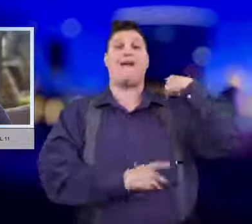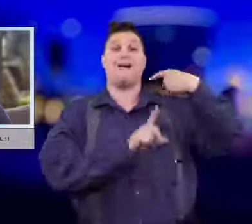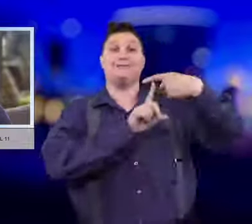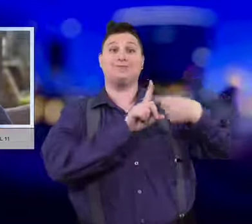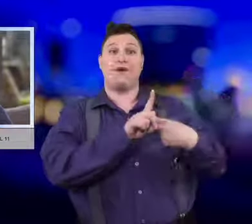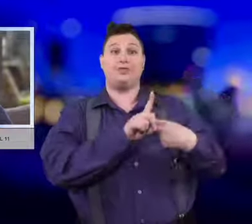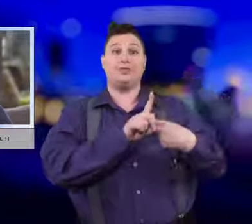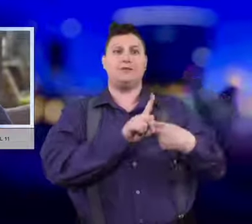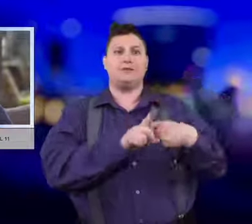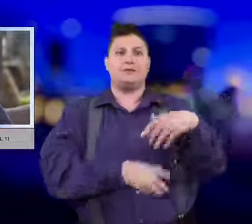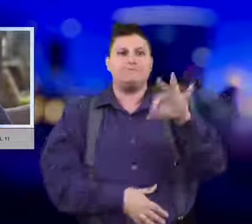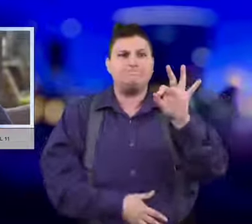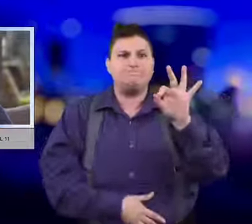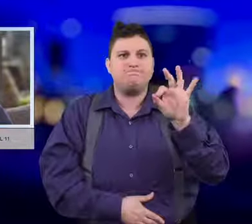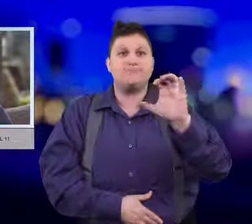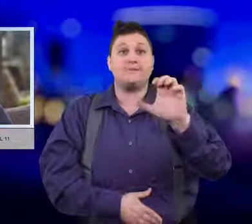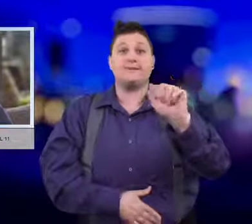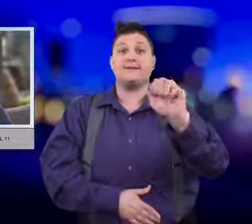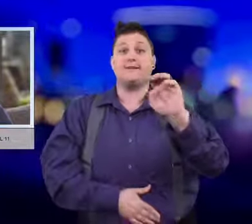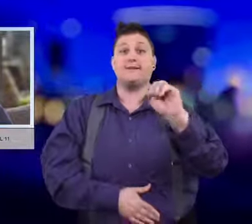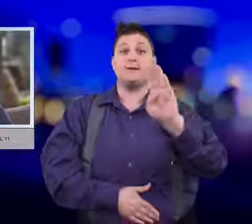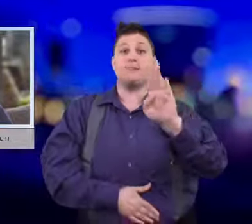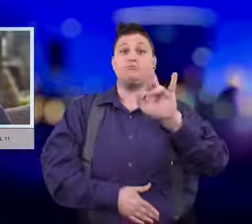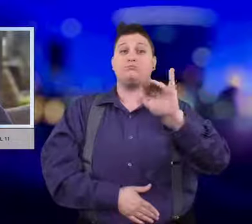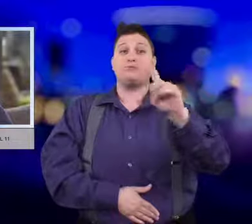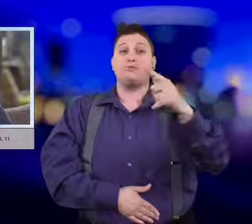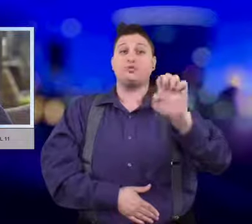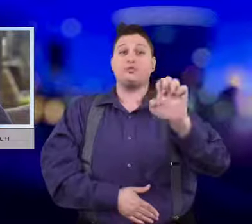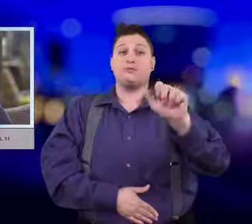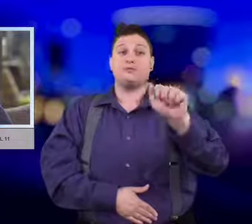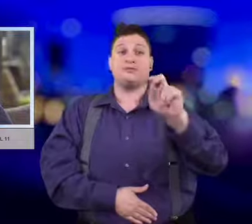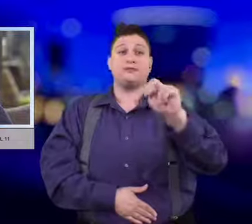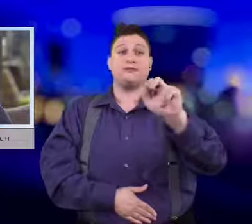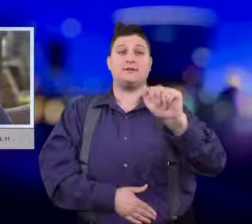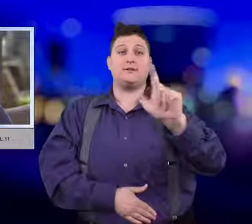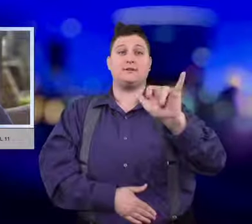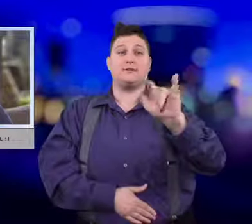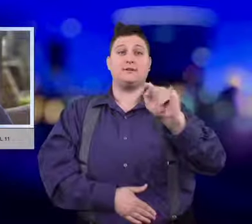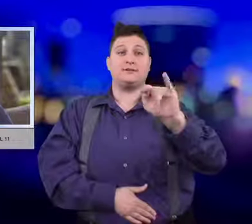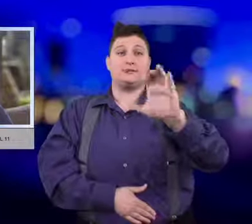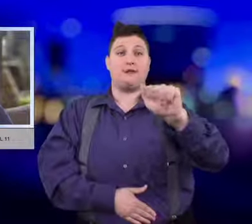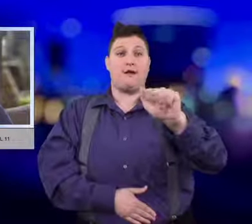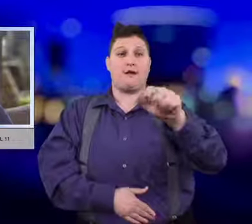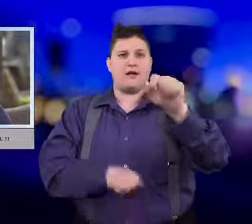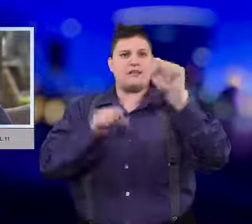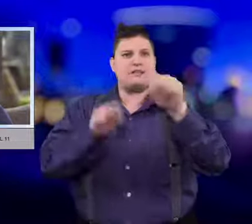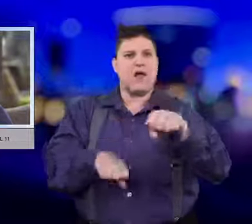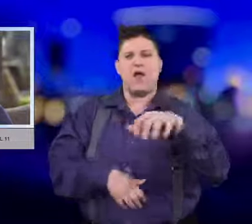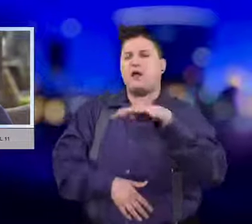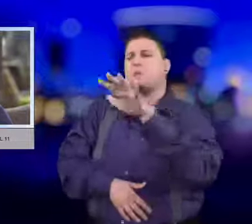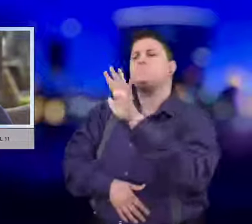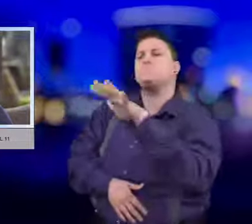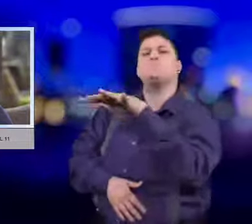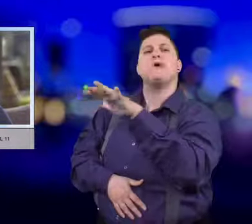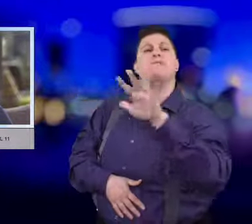It was revealed last month that data firm Cambridge Analytica was able to access information